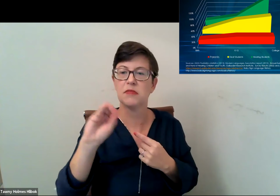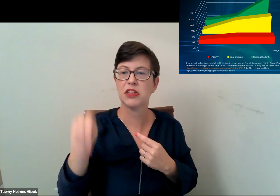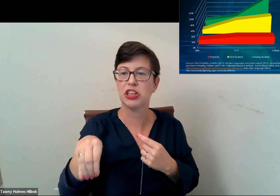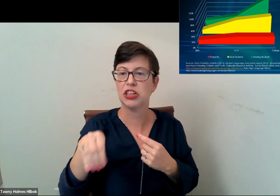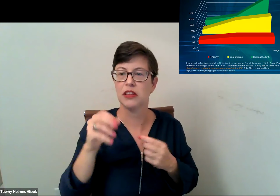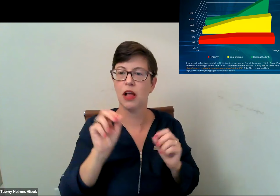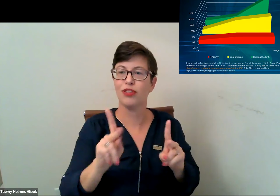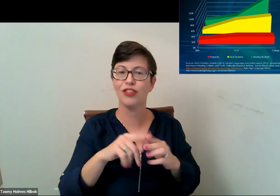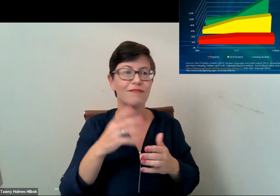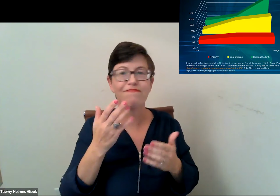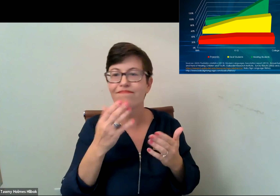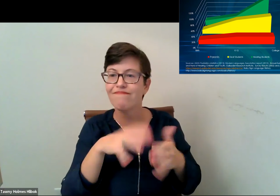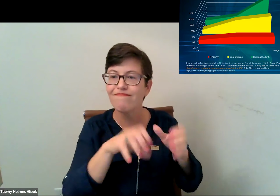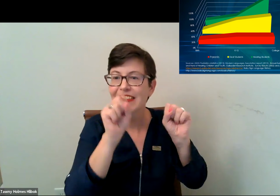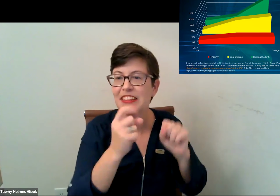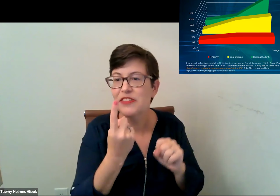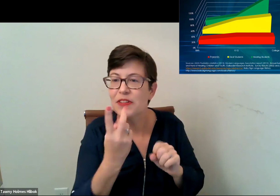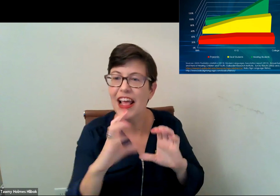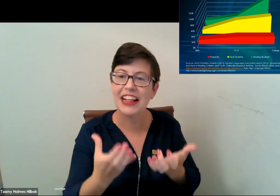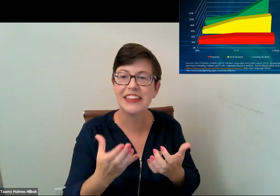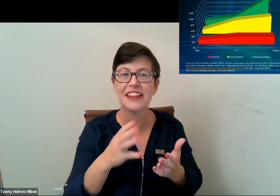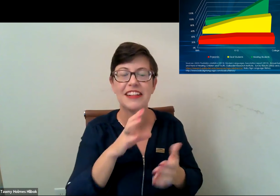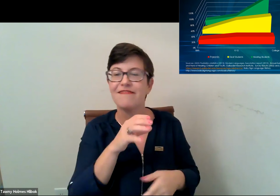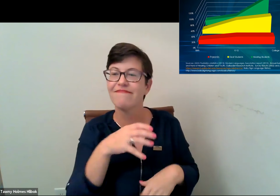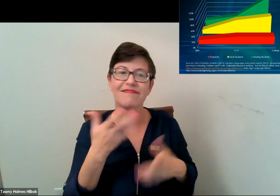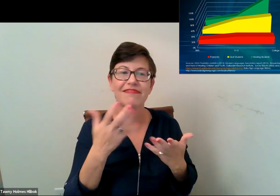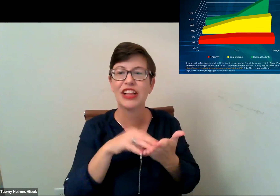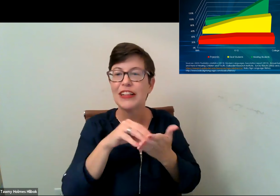know sign language about at that point at about 50% there's more of an opportunity for them to